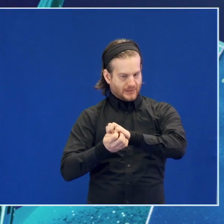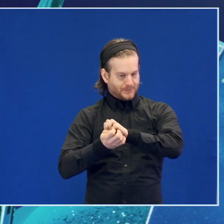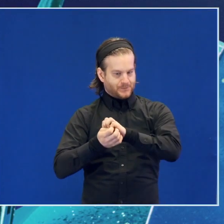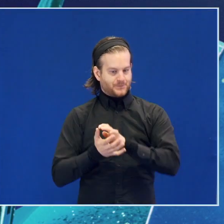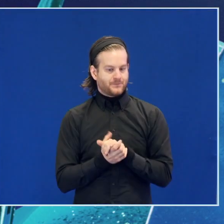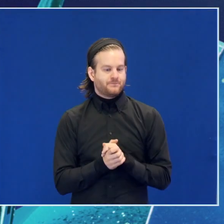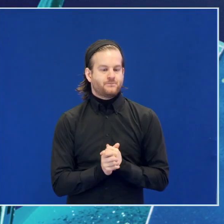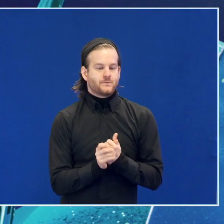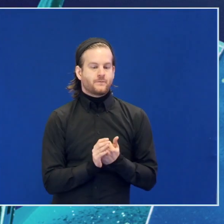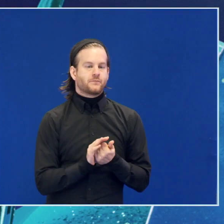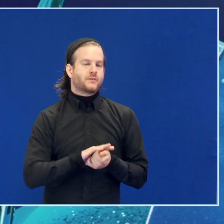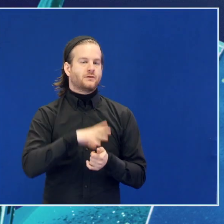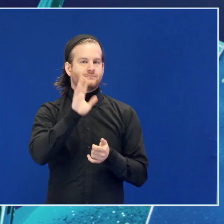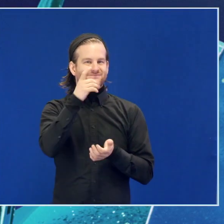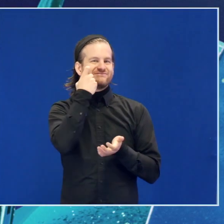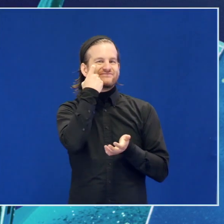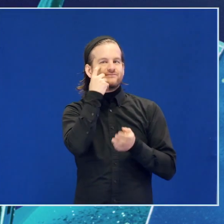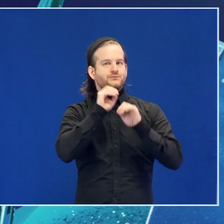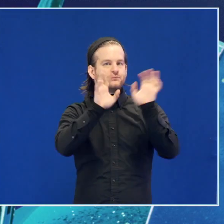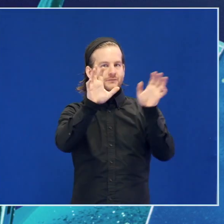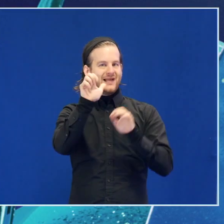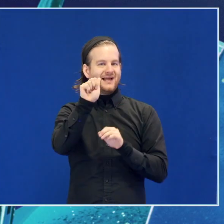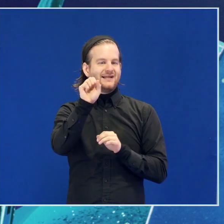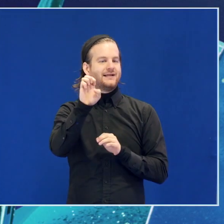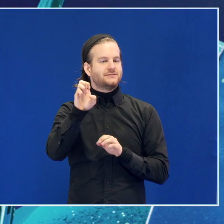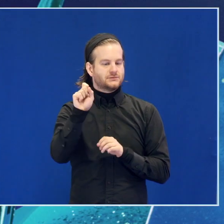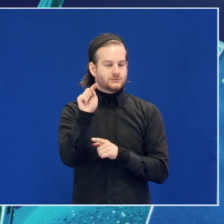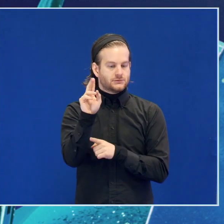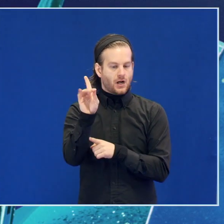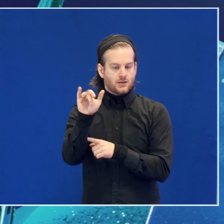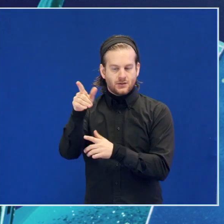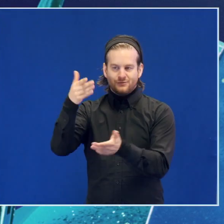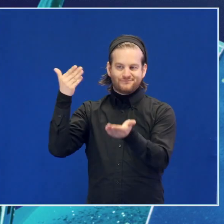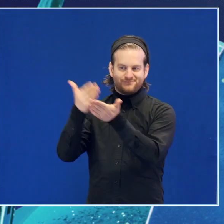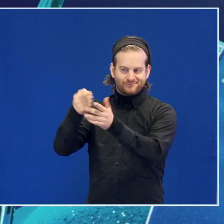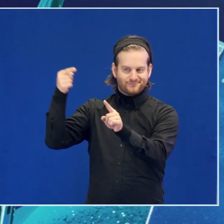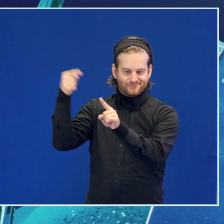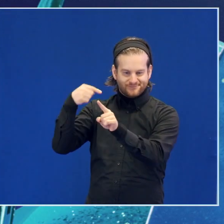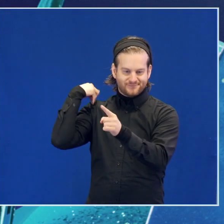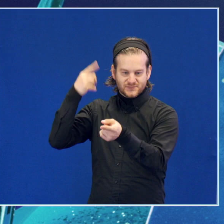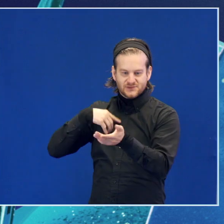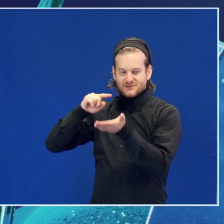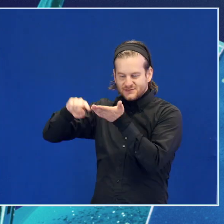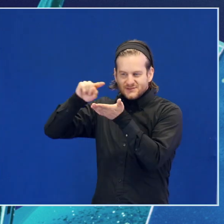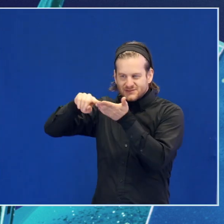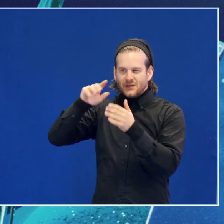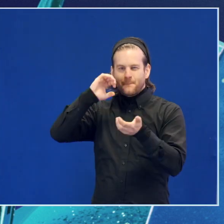with major universities, including the Center for the Built Environment at UC Berkeley, University of Cambridge.